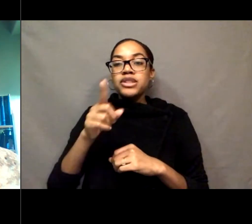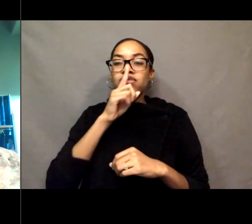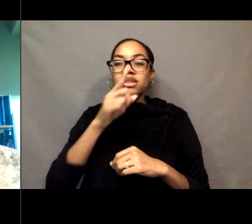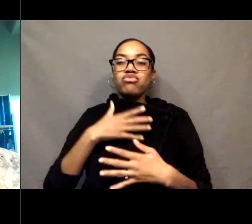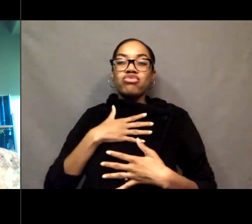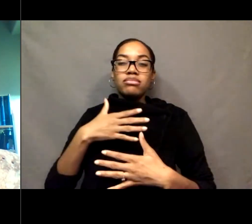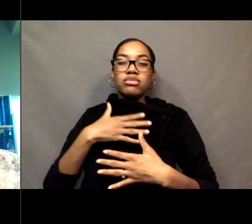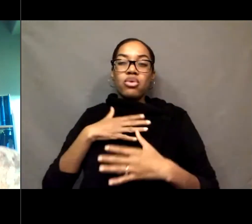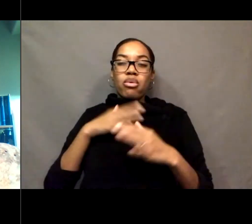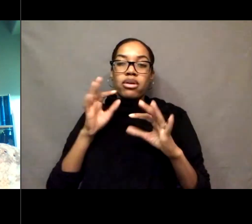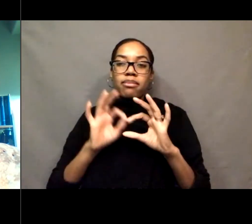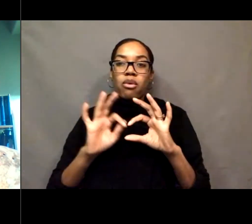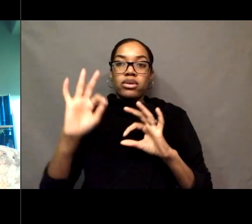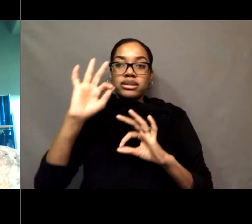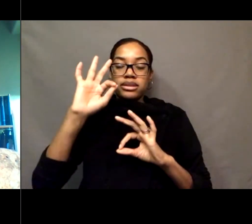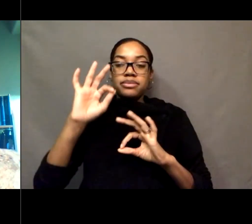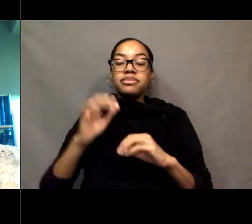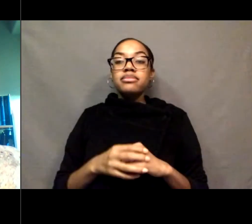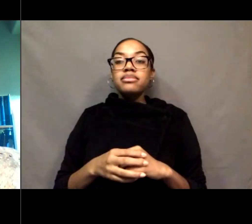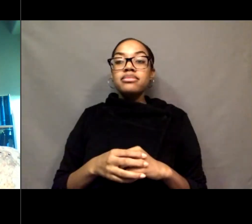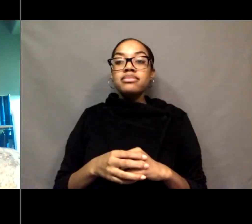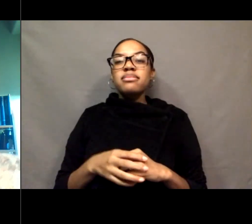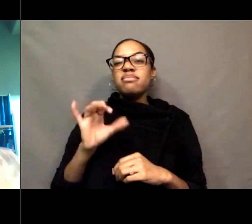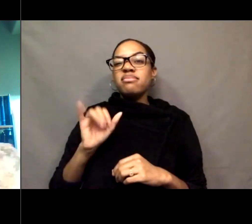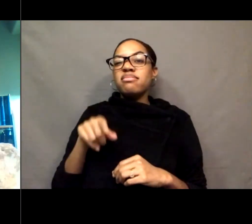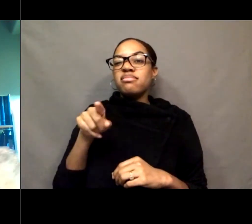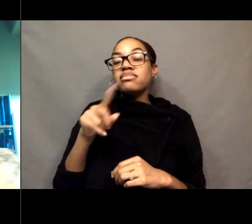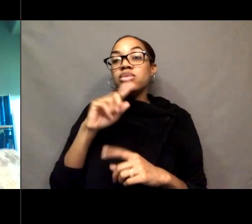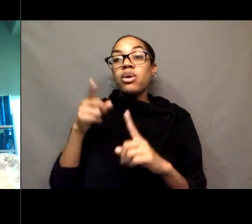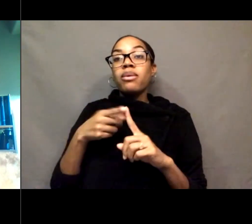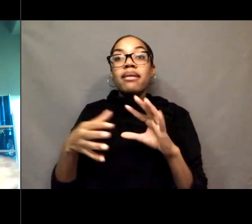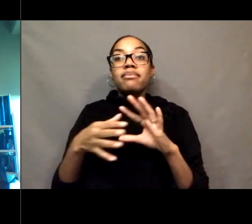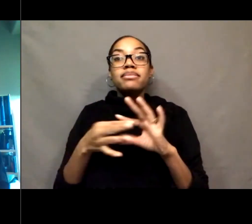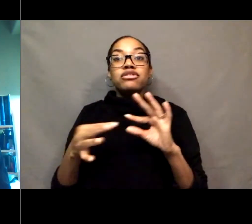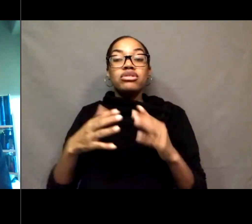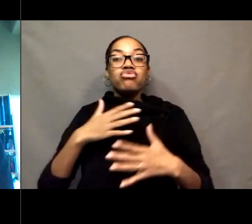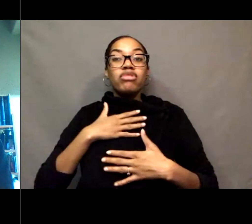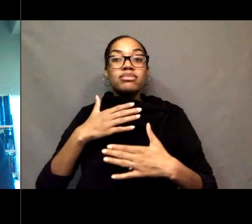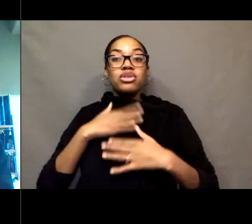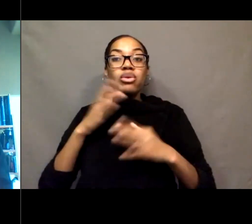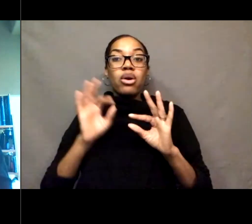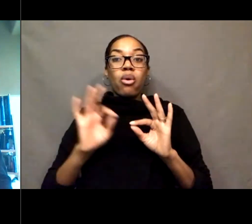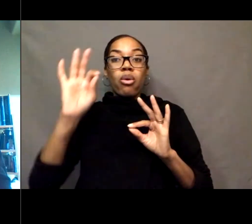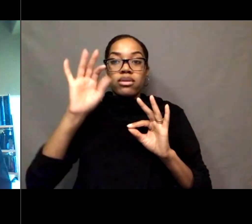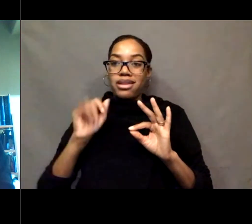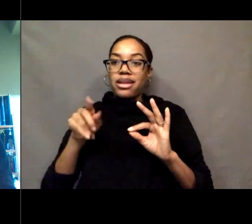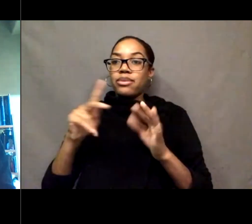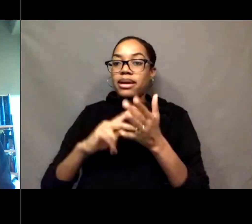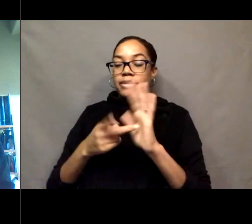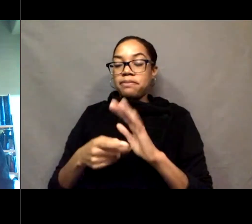So if I say respiratory ports anytime in the future, that's what I'm talking about. So that's a flat abalone.